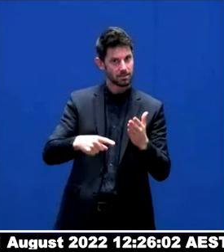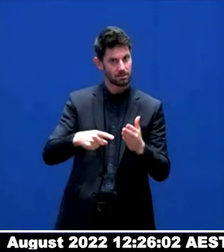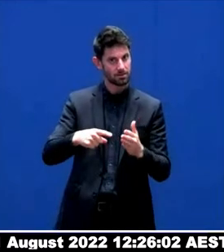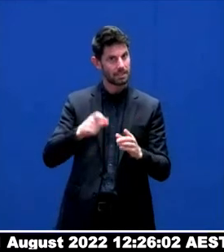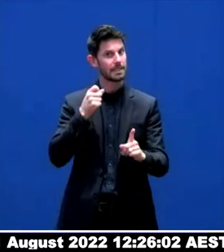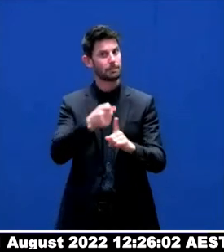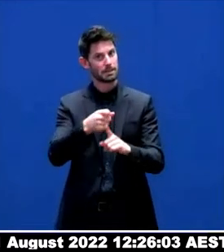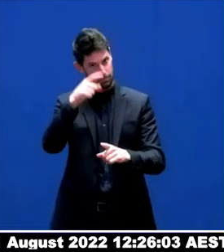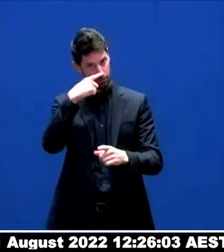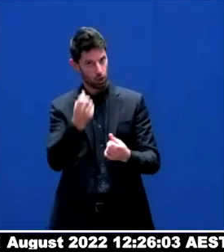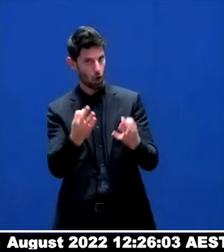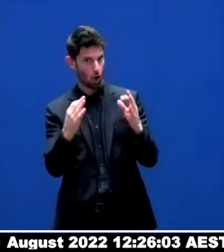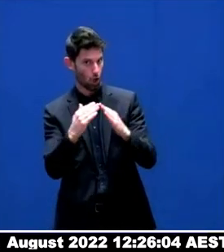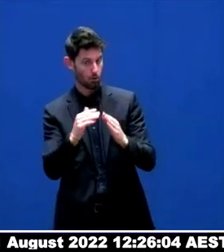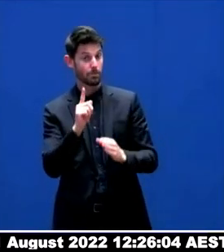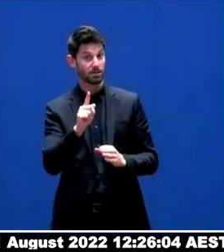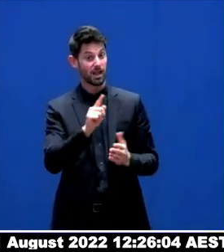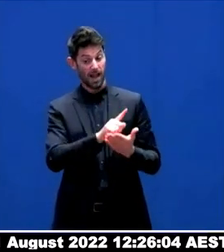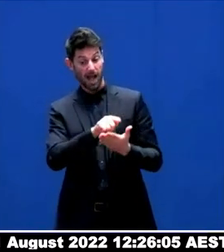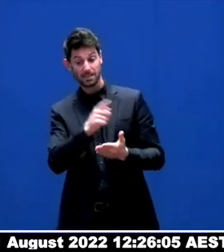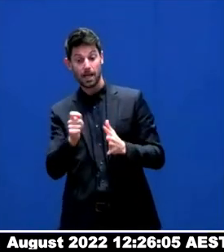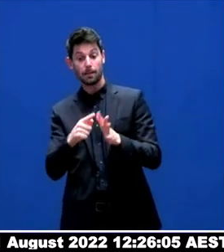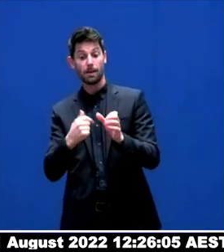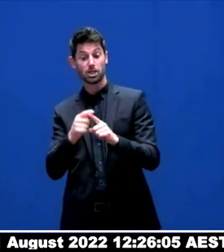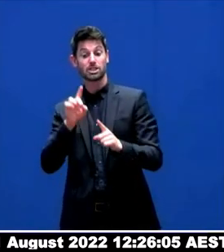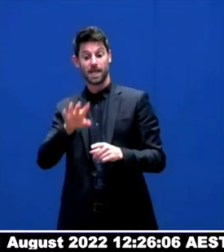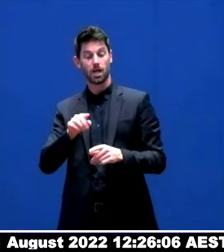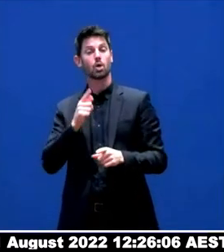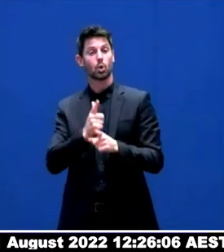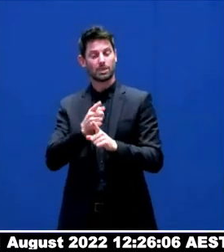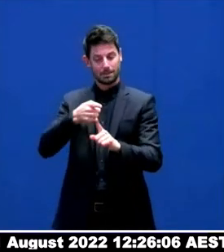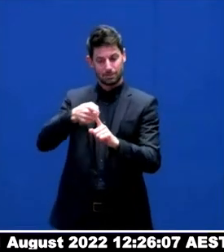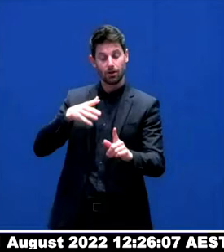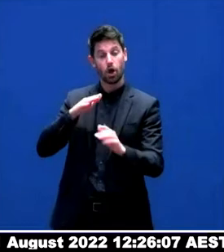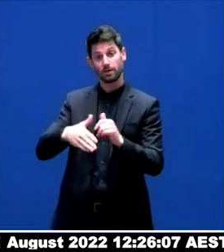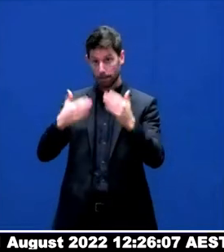But on page 10, there is a reference to people with mental health issues? That's correct.